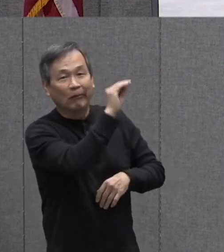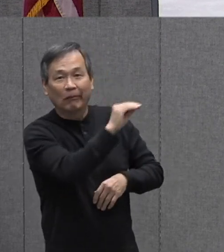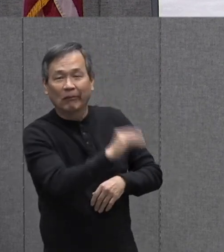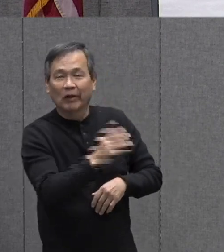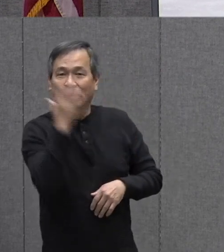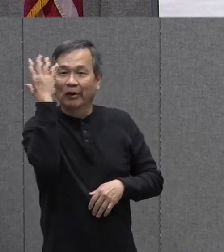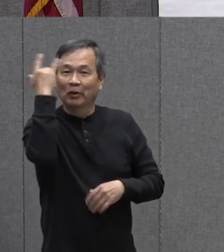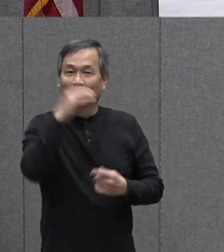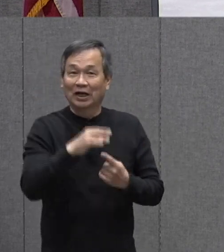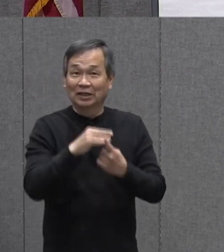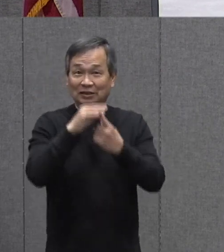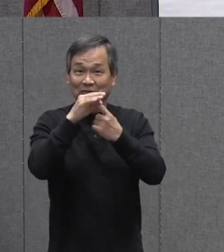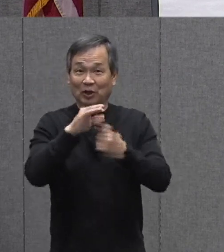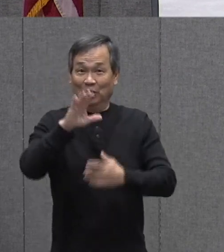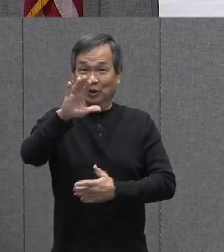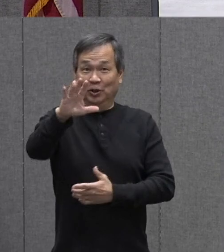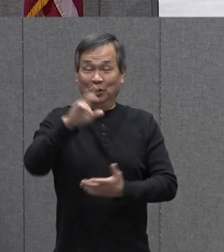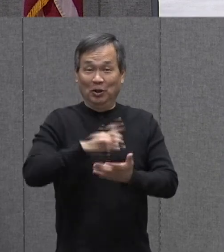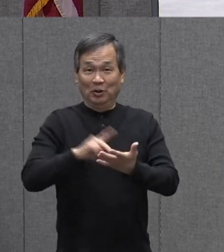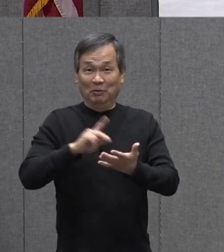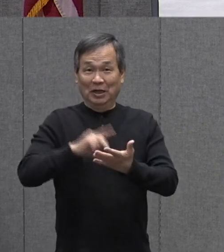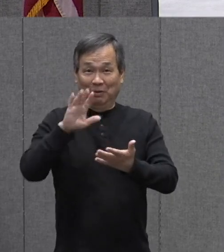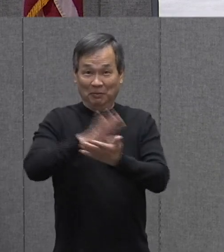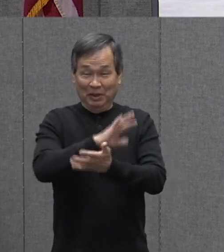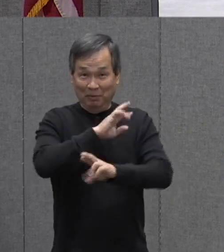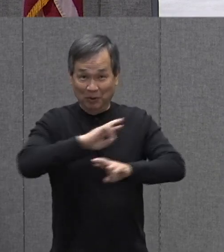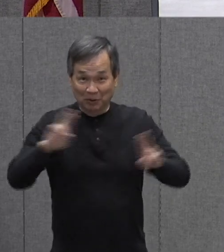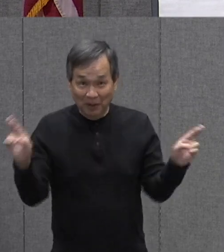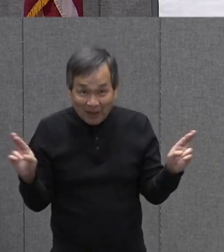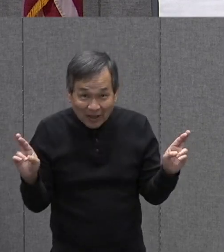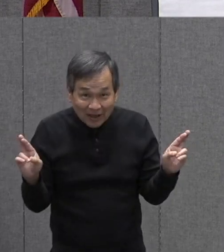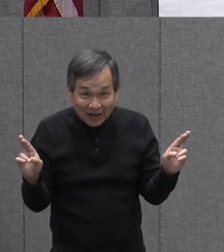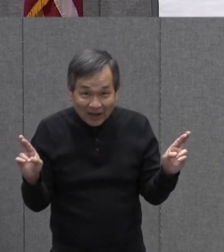So have your paper and pencil ready 'cause we're gonna make this diagram together. Come on over.